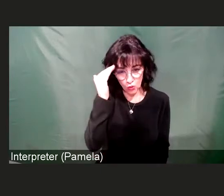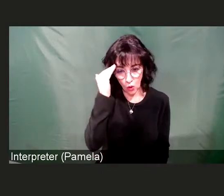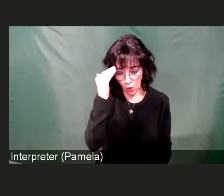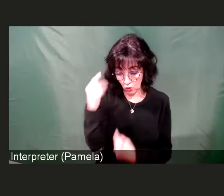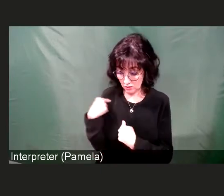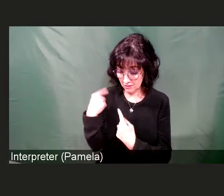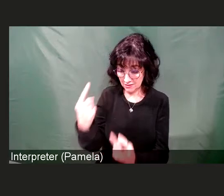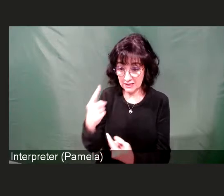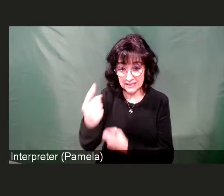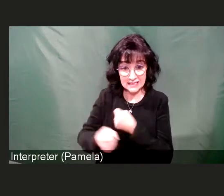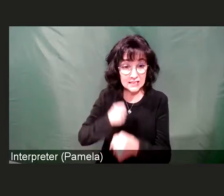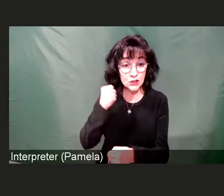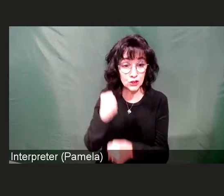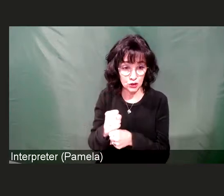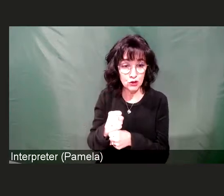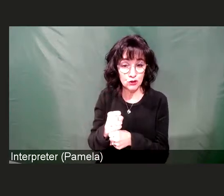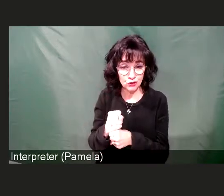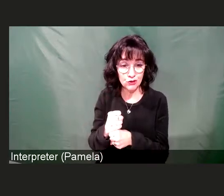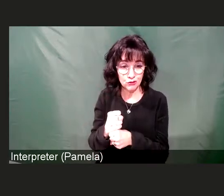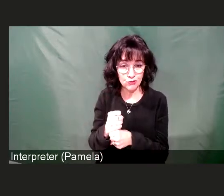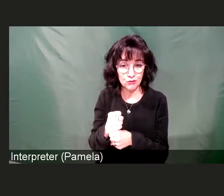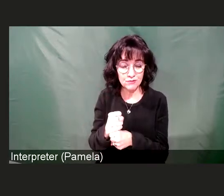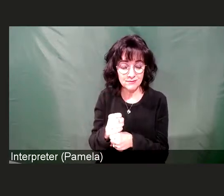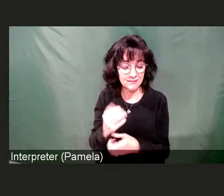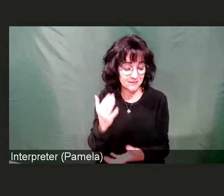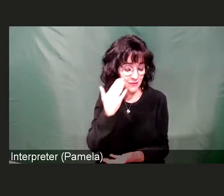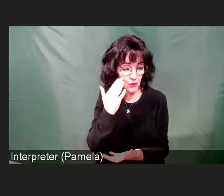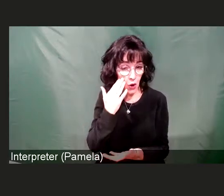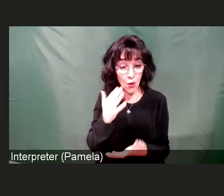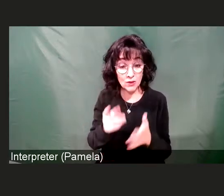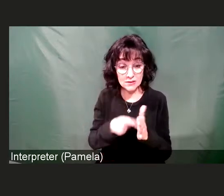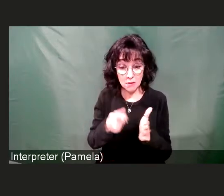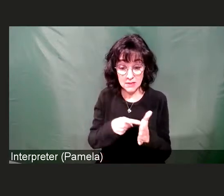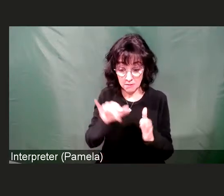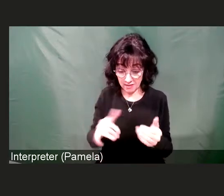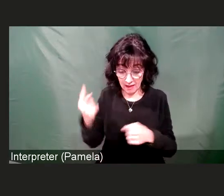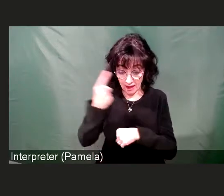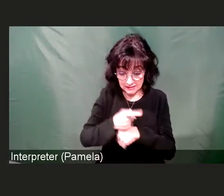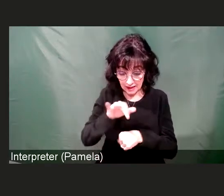some of the things that we learn about today are different even in a day or two from now,